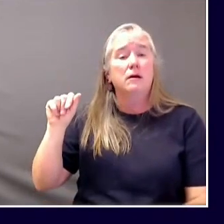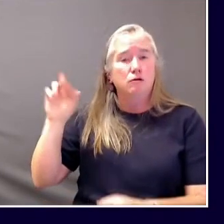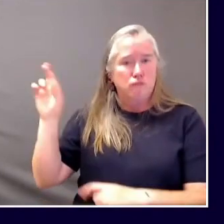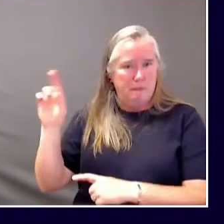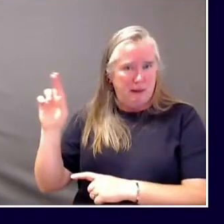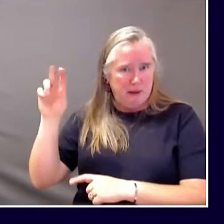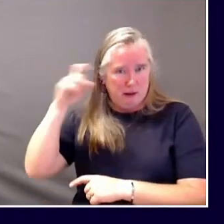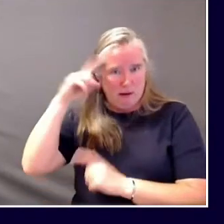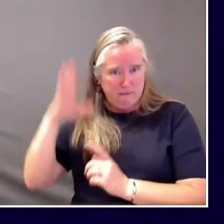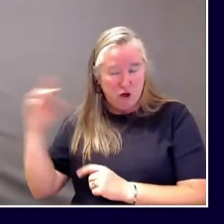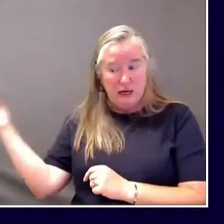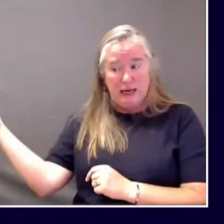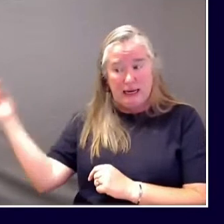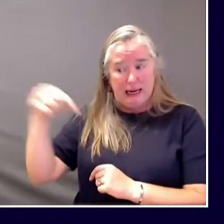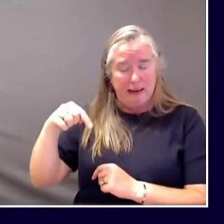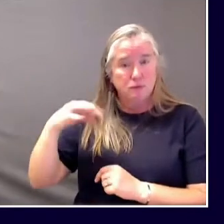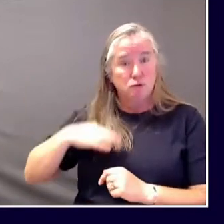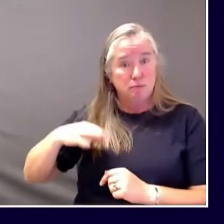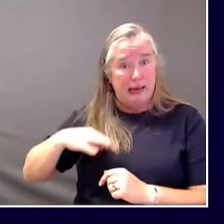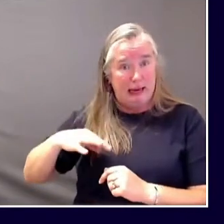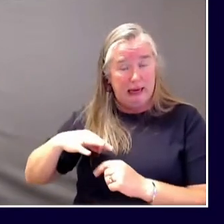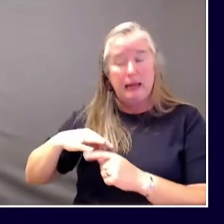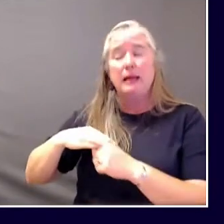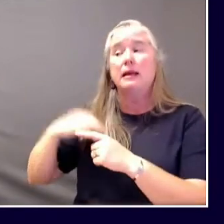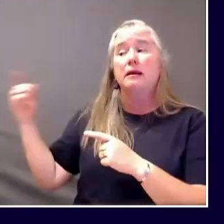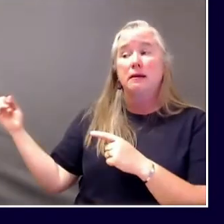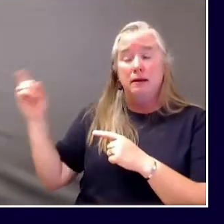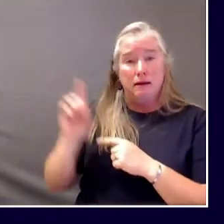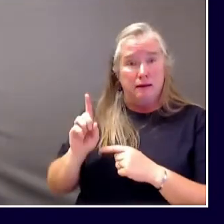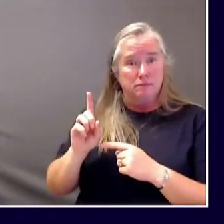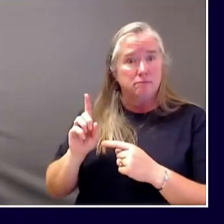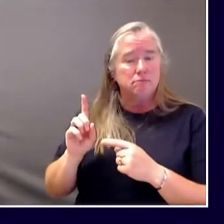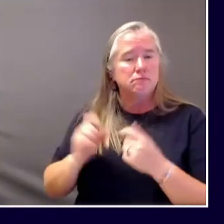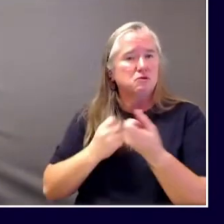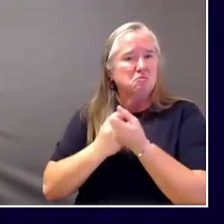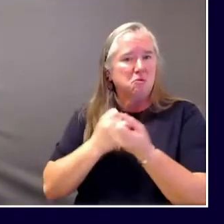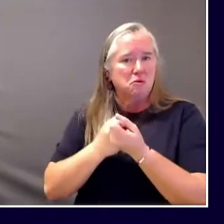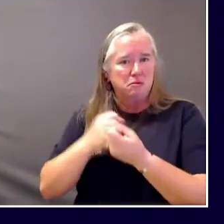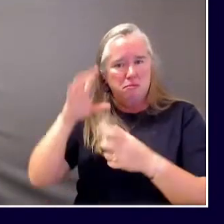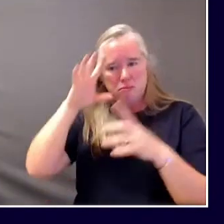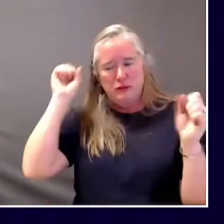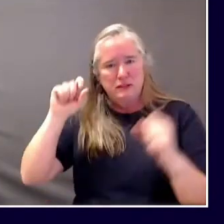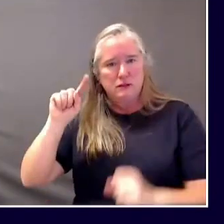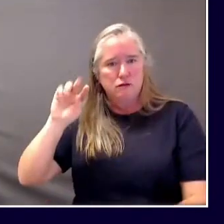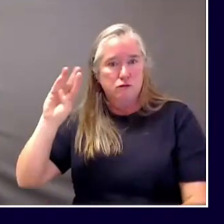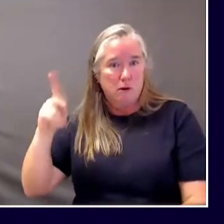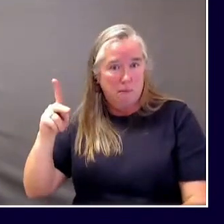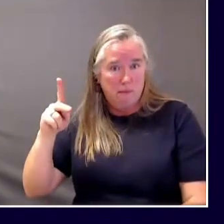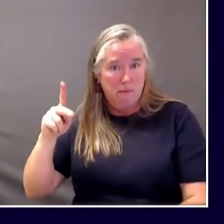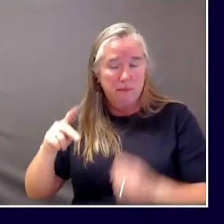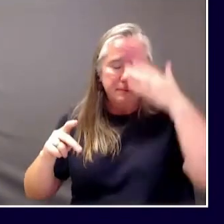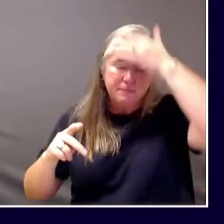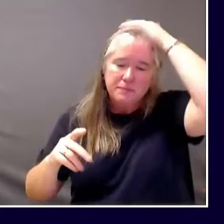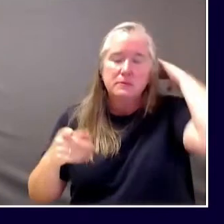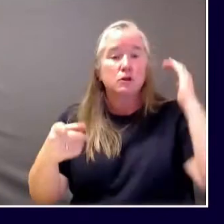campaign and a reporter there